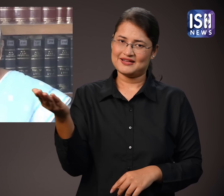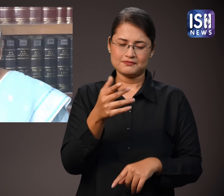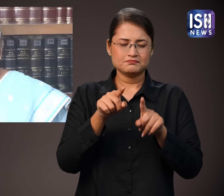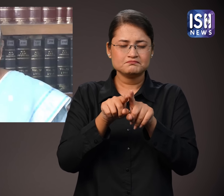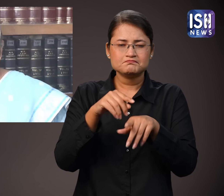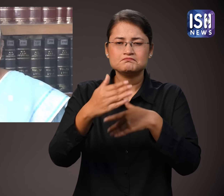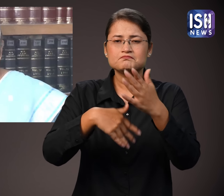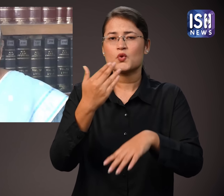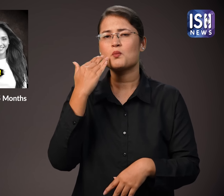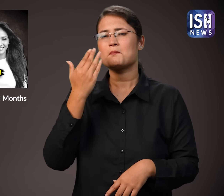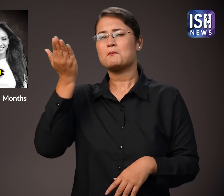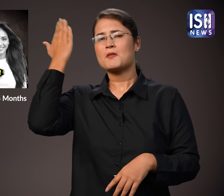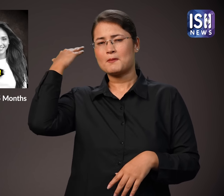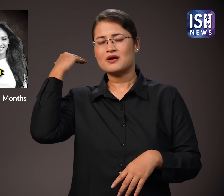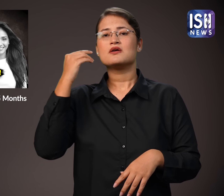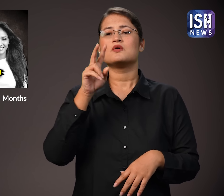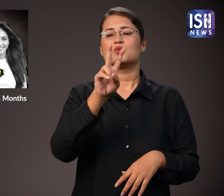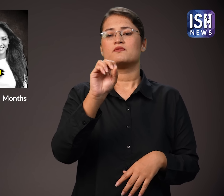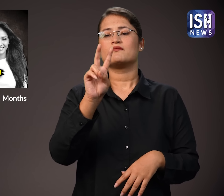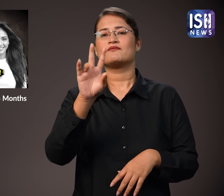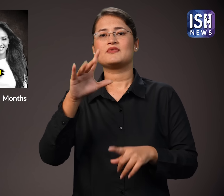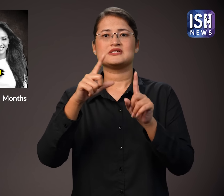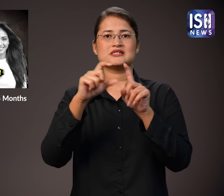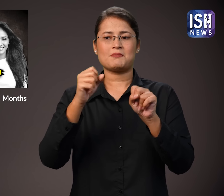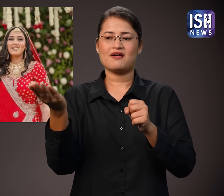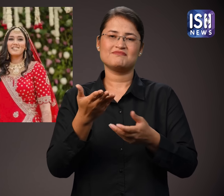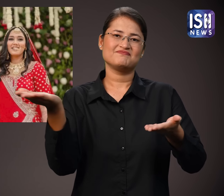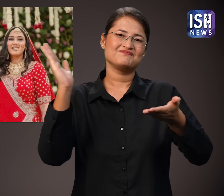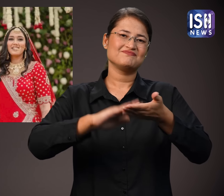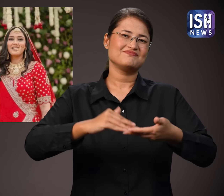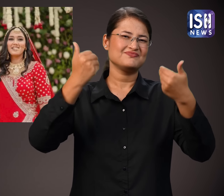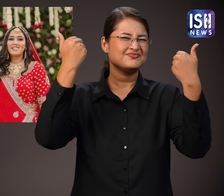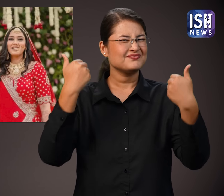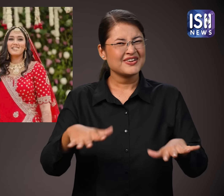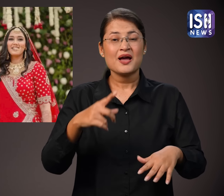Twisha and Samarth dated for a while and later got married in December 2025.